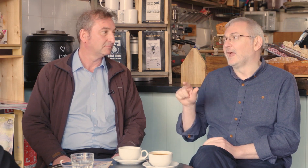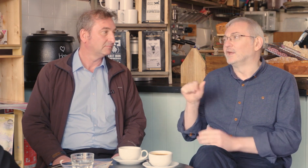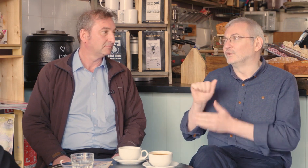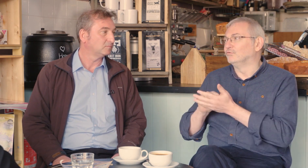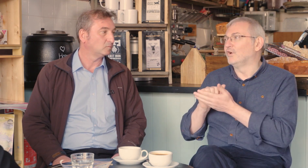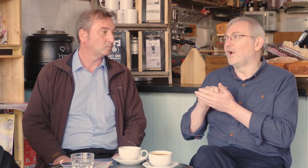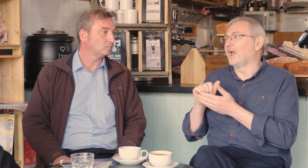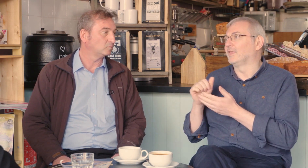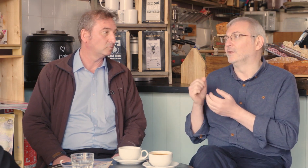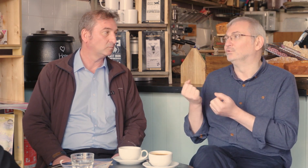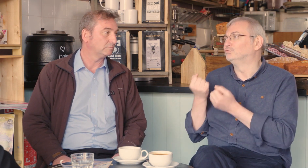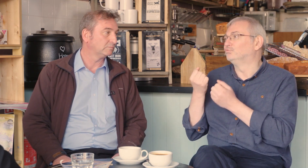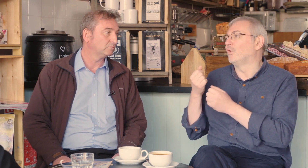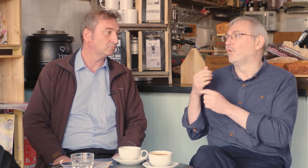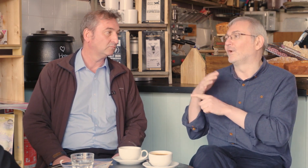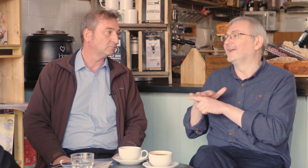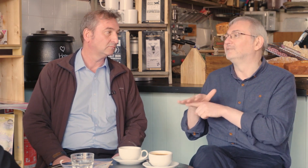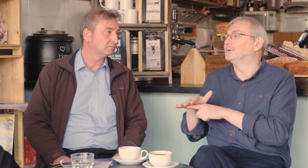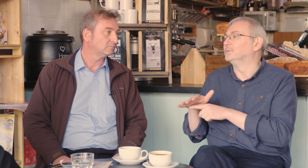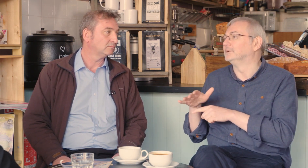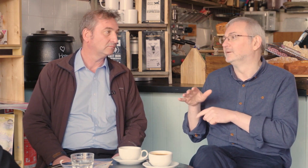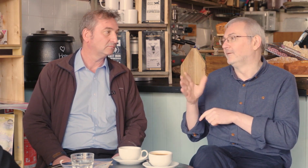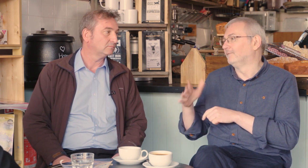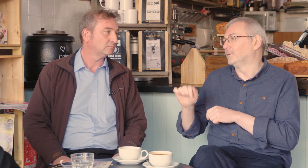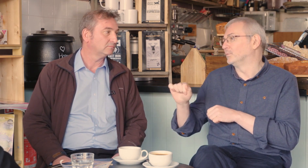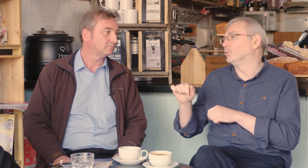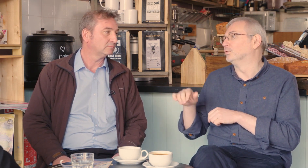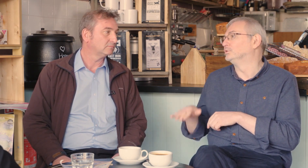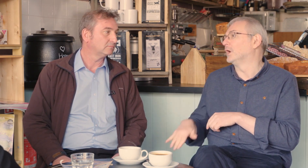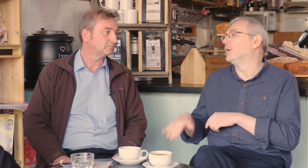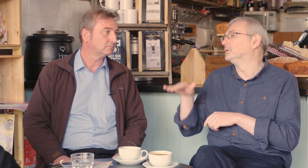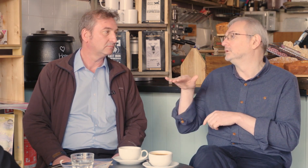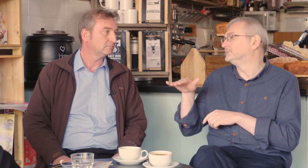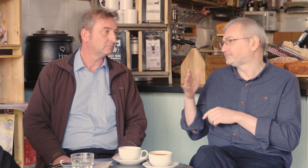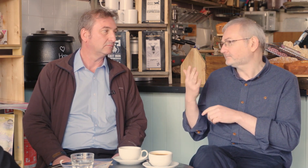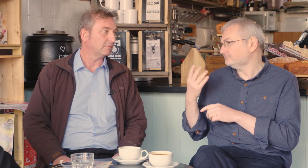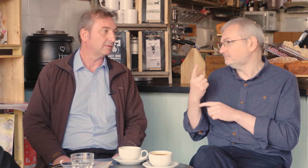I agree, definitely. It had a powerful and lasting influence -